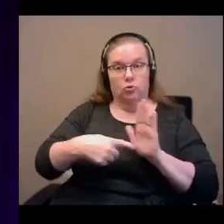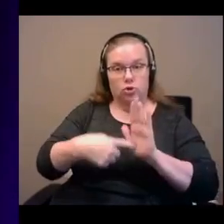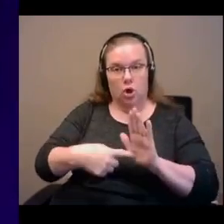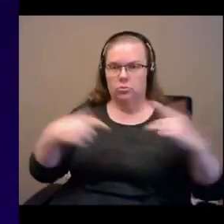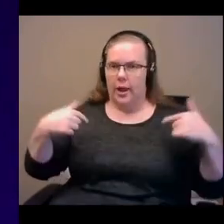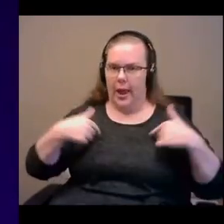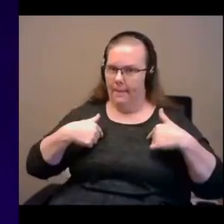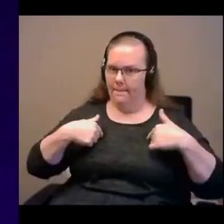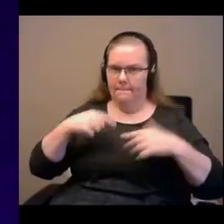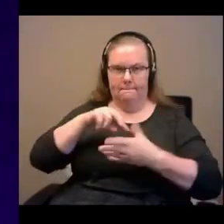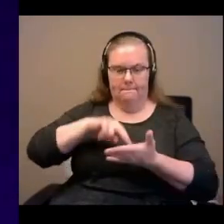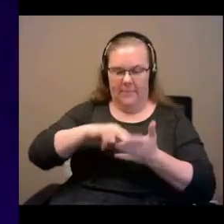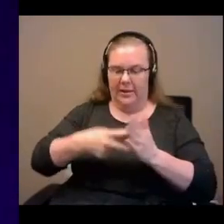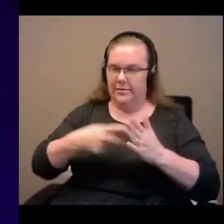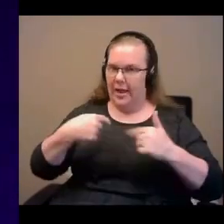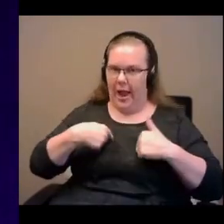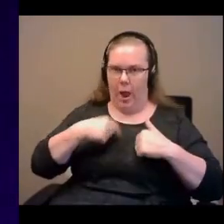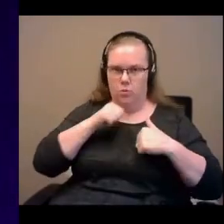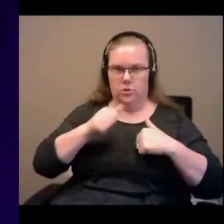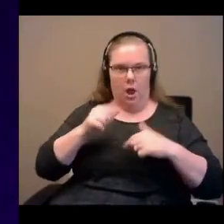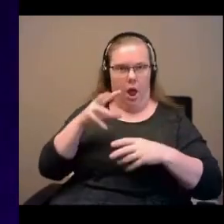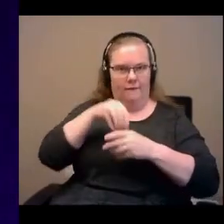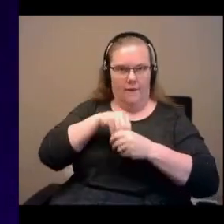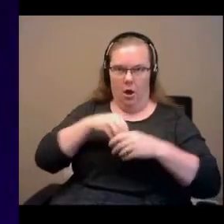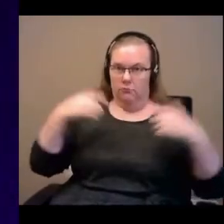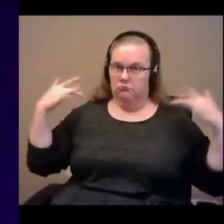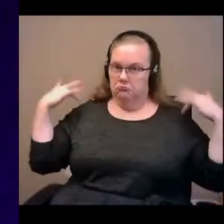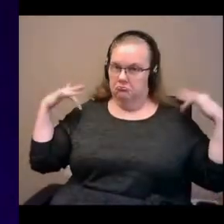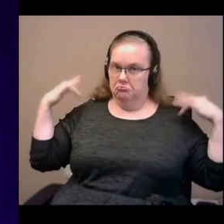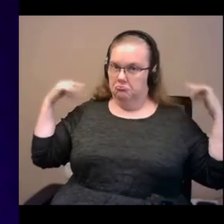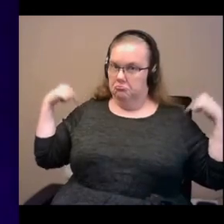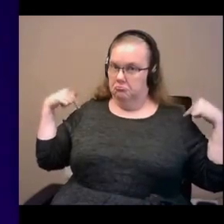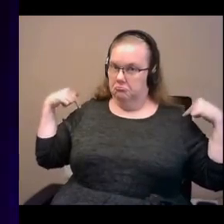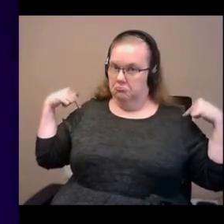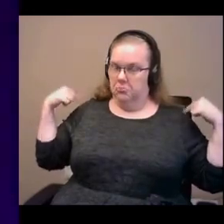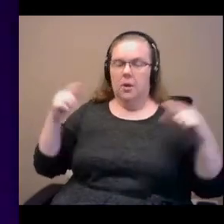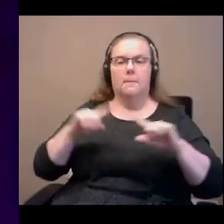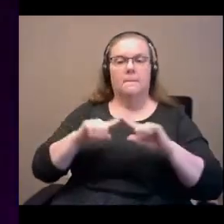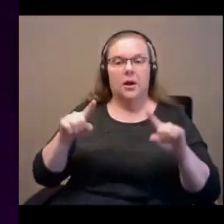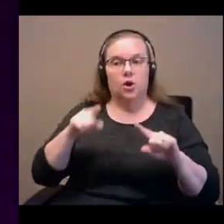about, want to use those languages of I or not, right? If you want to get credit for the work,